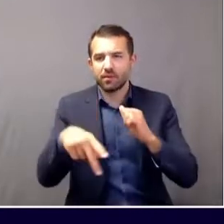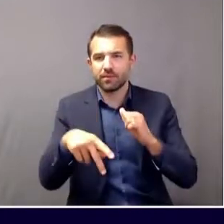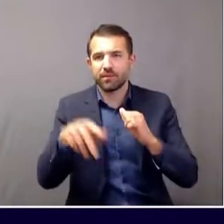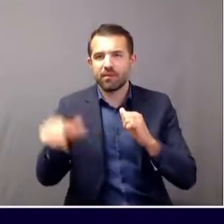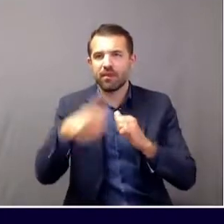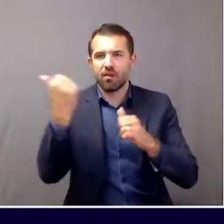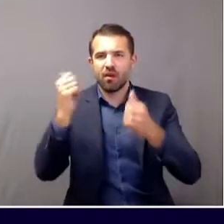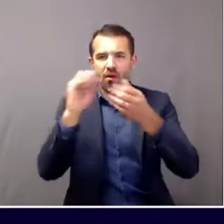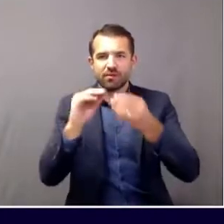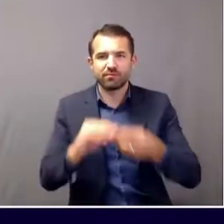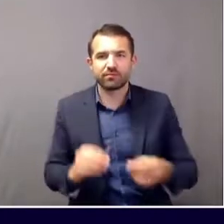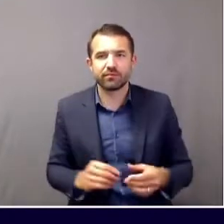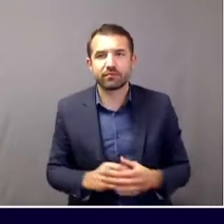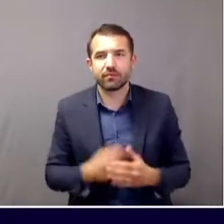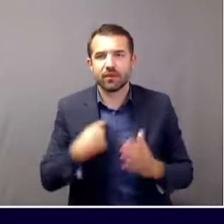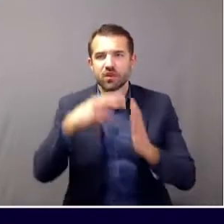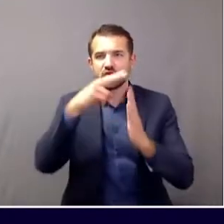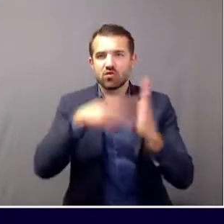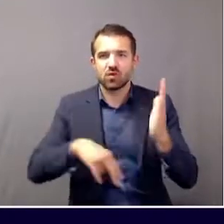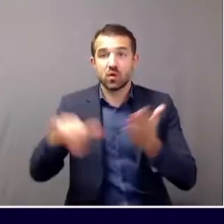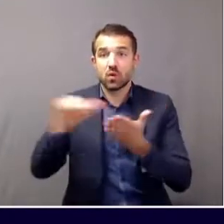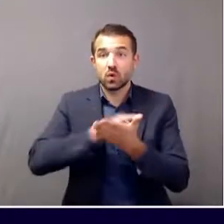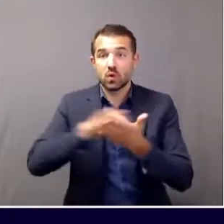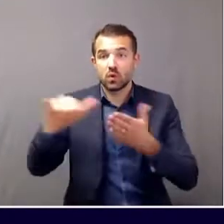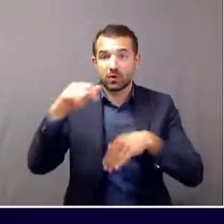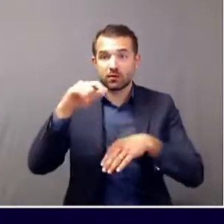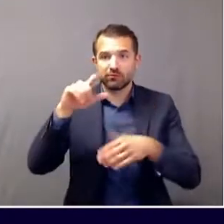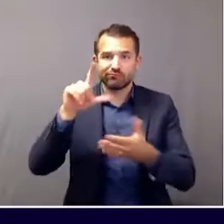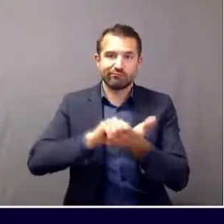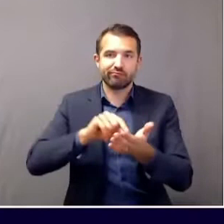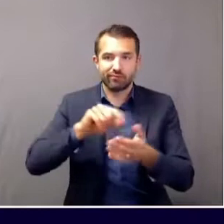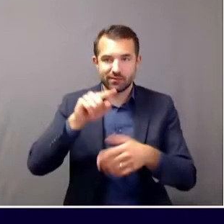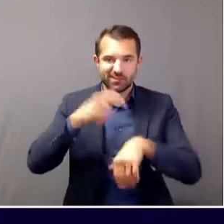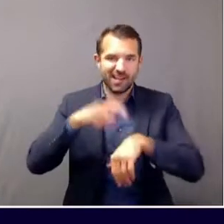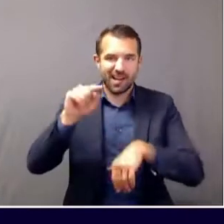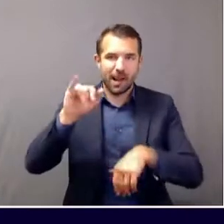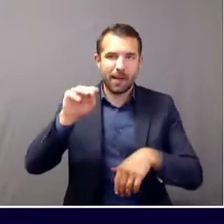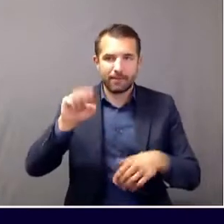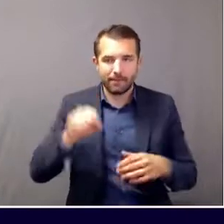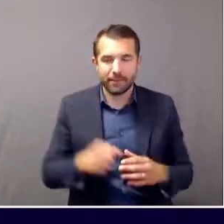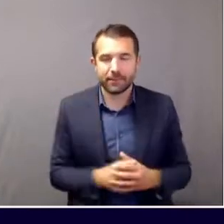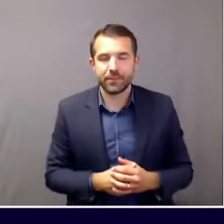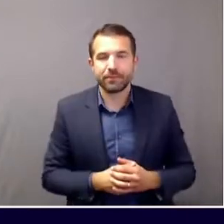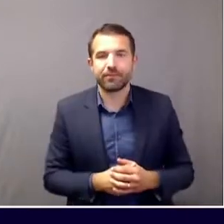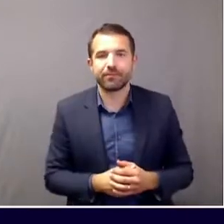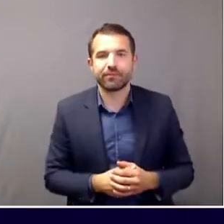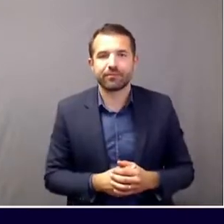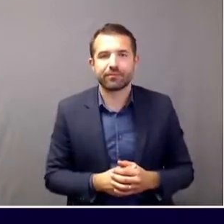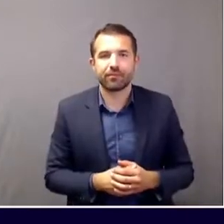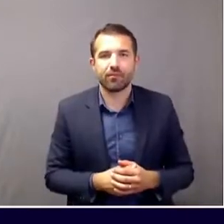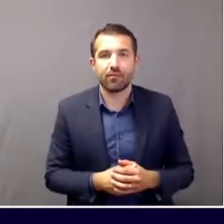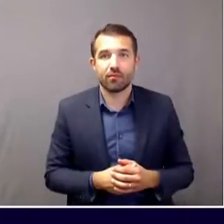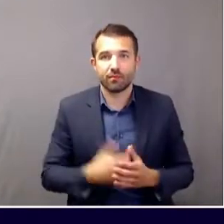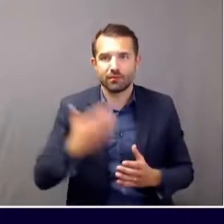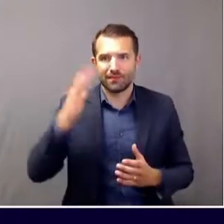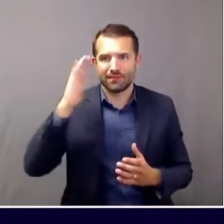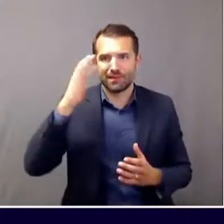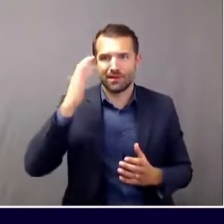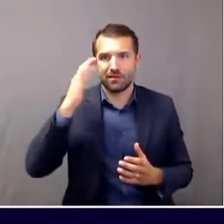Hopkins Johns Hopkins trackers and